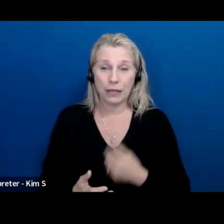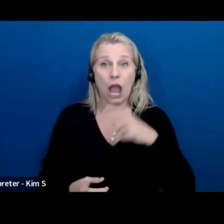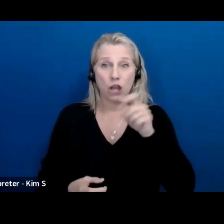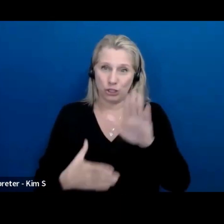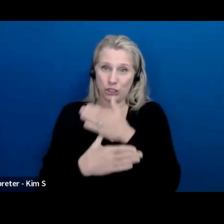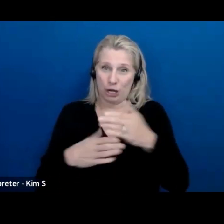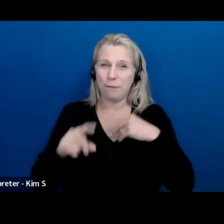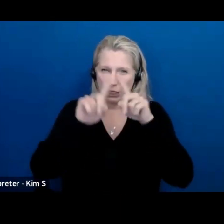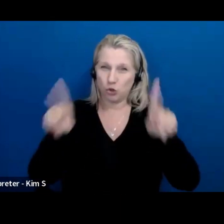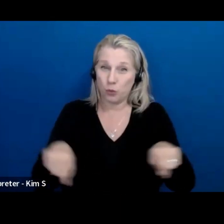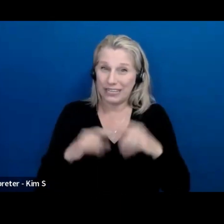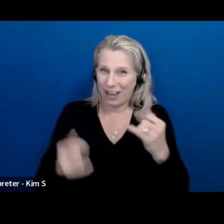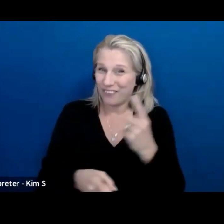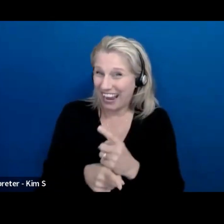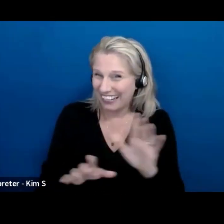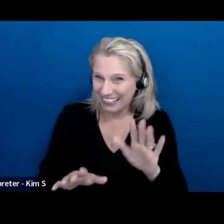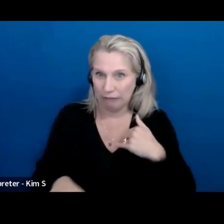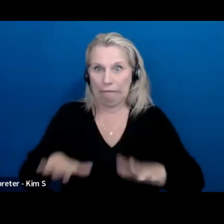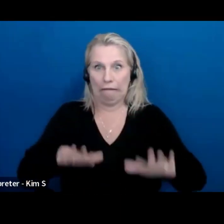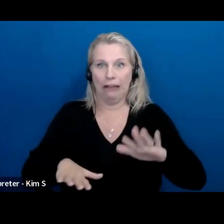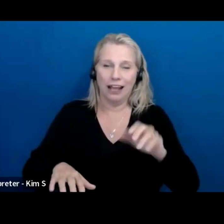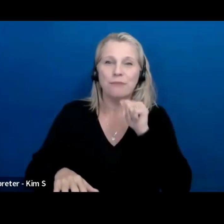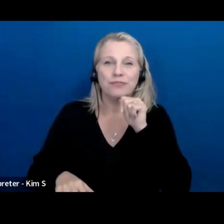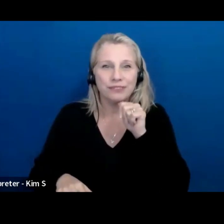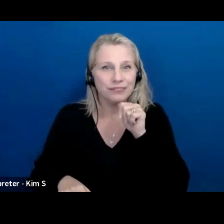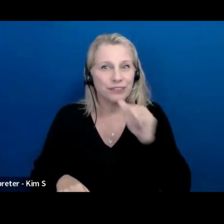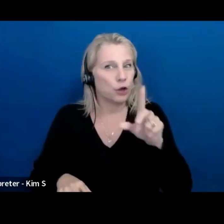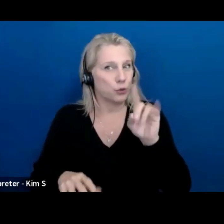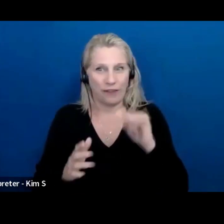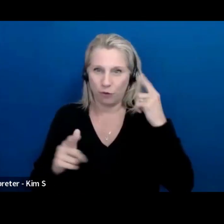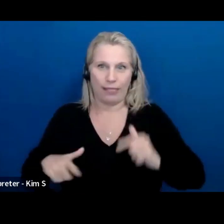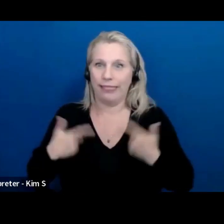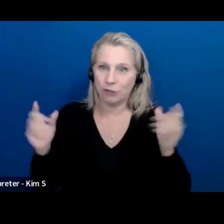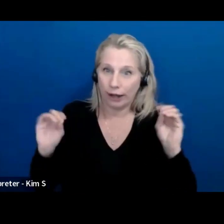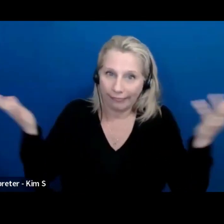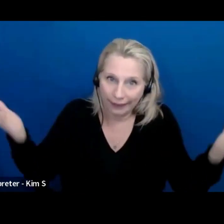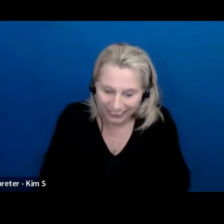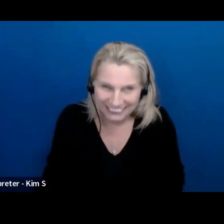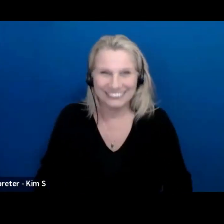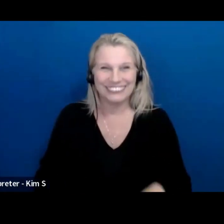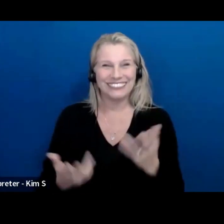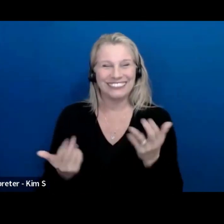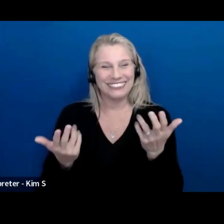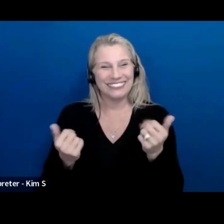now right? Just it's not like we do this for a living or anything. Um Toni, I'm gonna